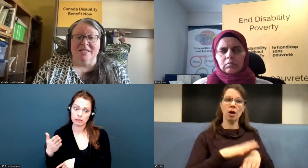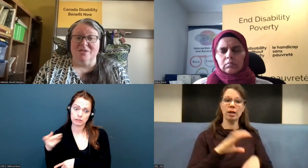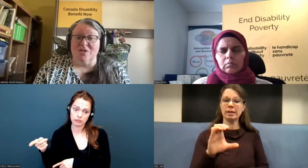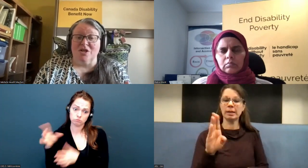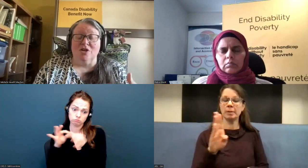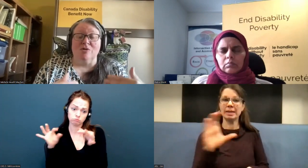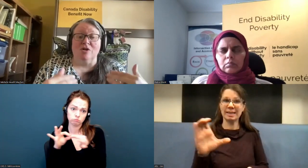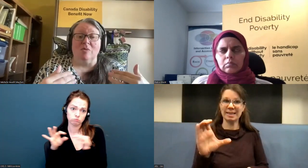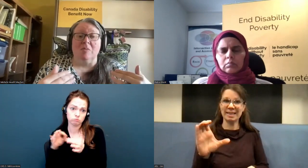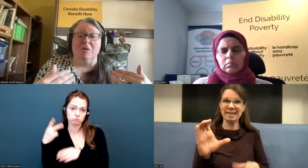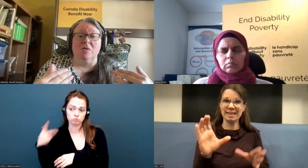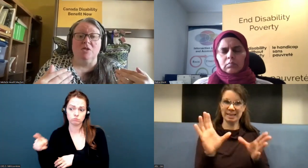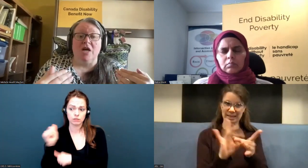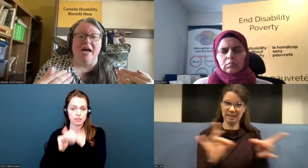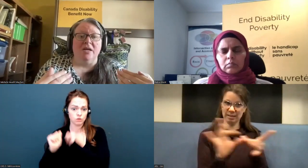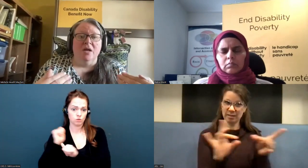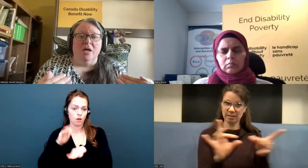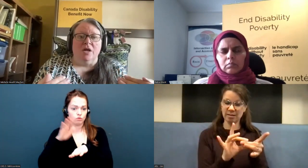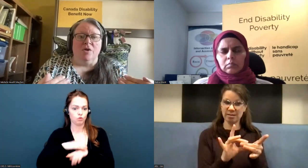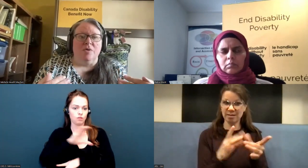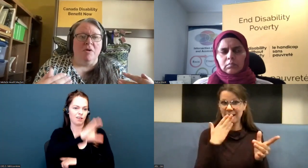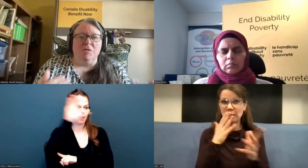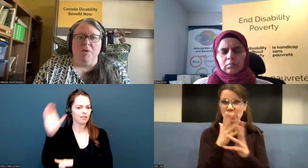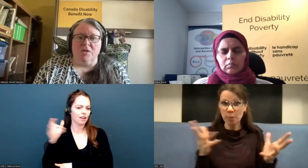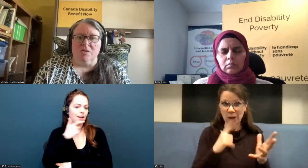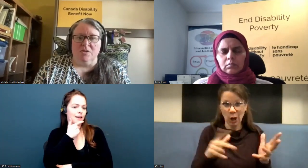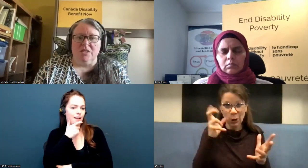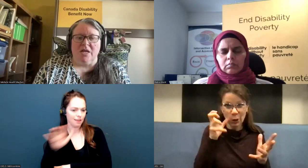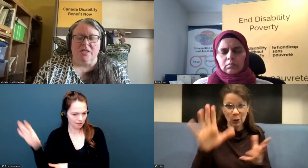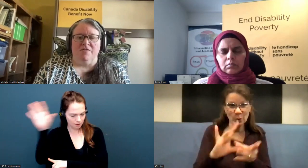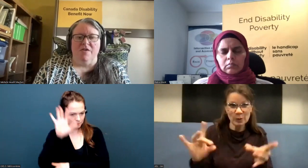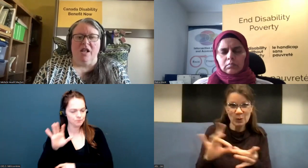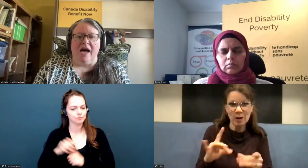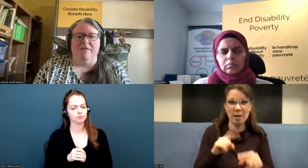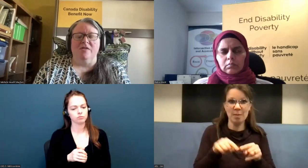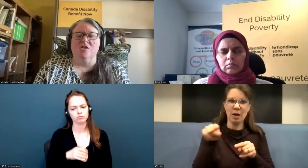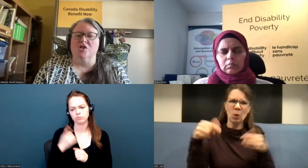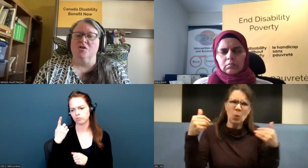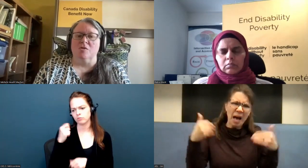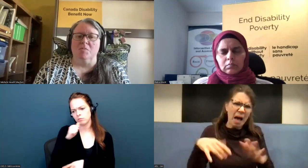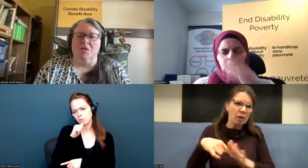THIS IS A YOUNG WOMAN WHO SHARED THE MOST PERSONAL DETAILS OF HER LIFE IN THAT SHE IS